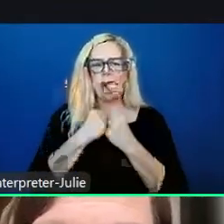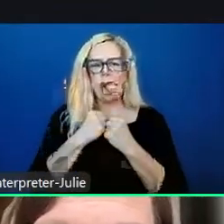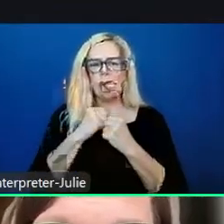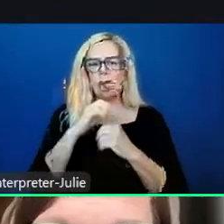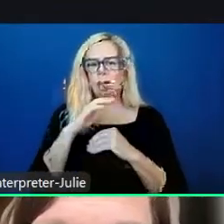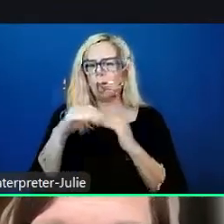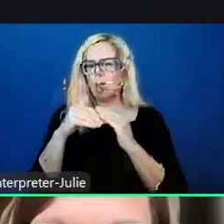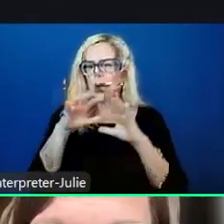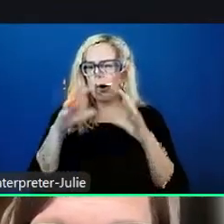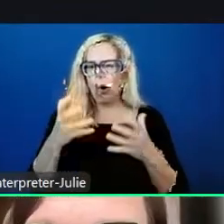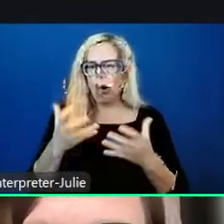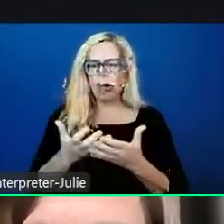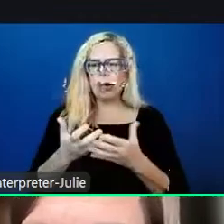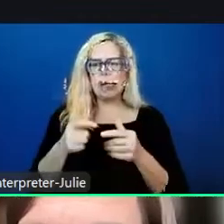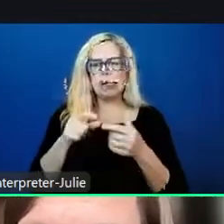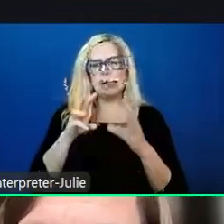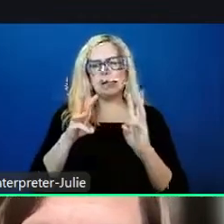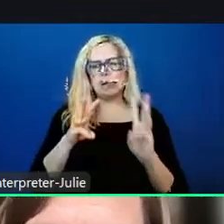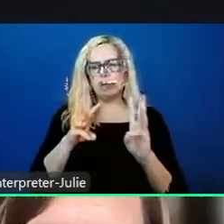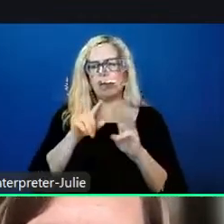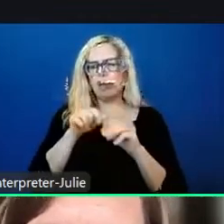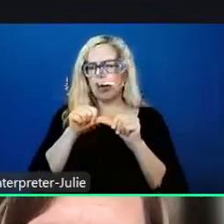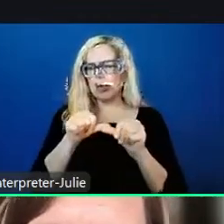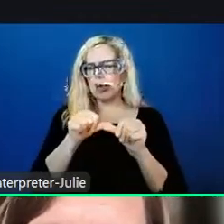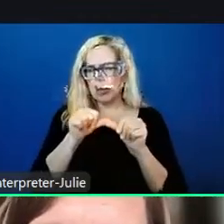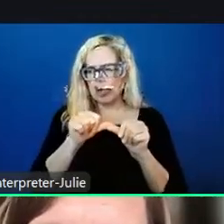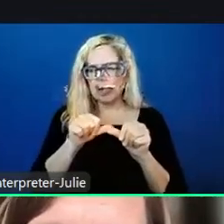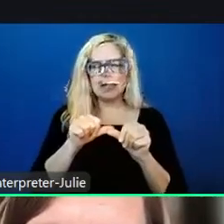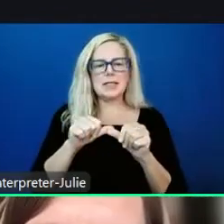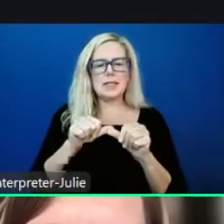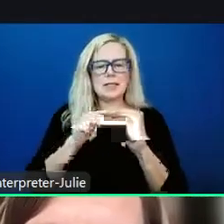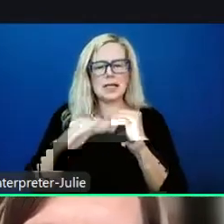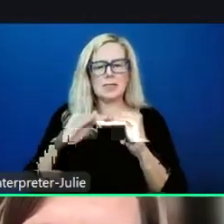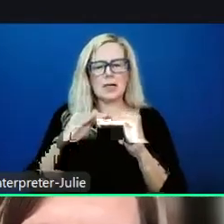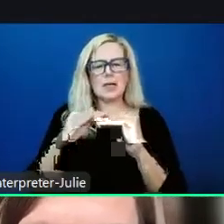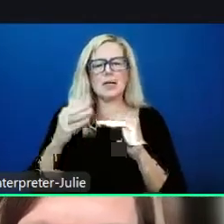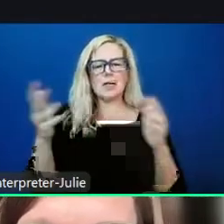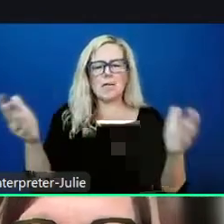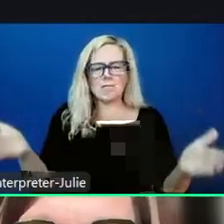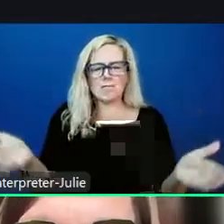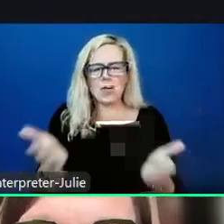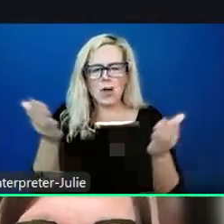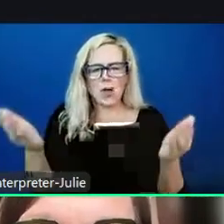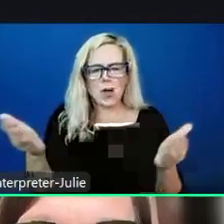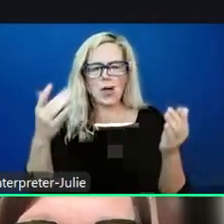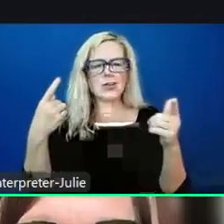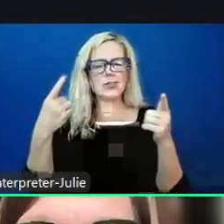pursuing sustainability, fostering cross disability participation, normalizing interdependence,